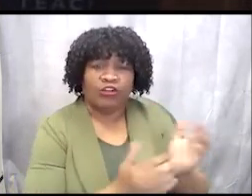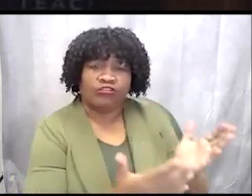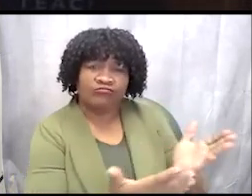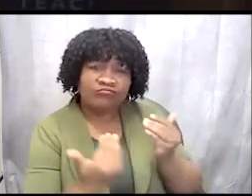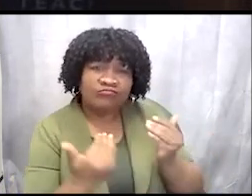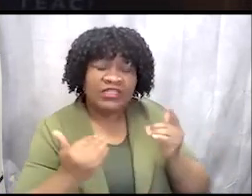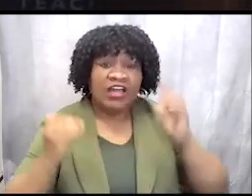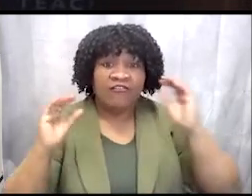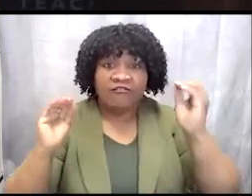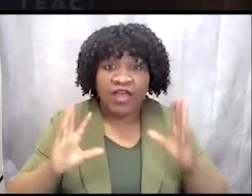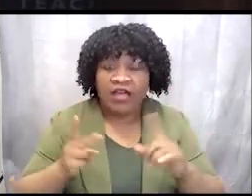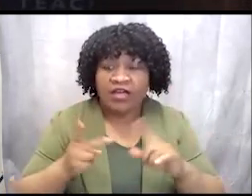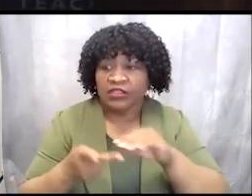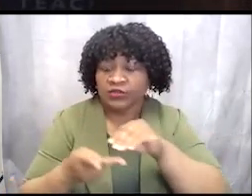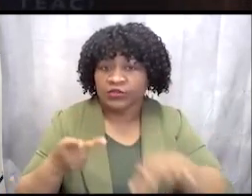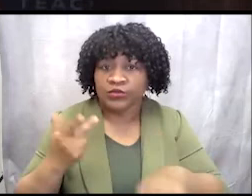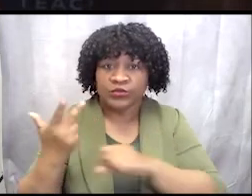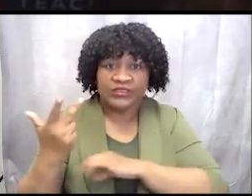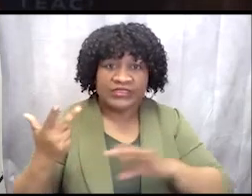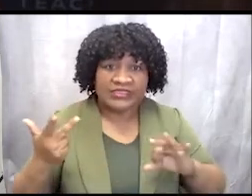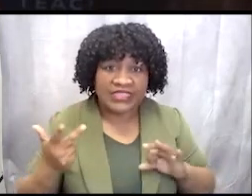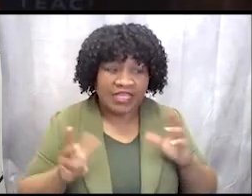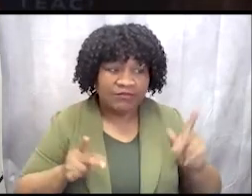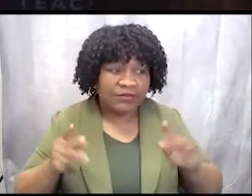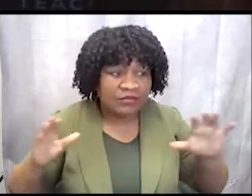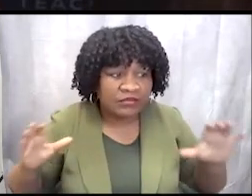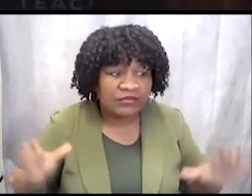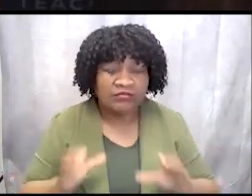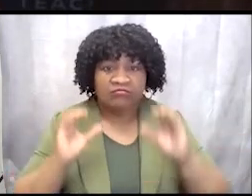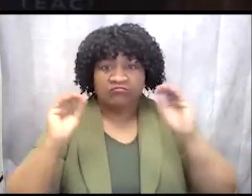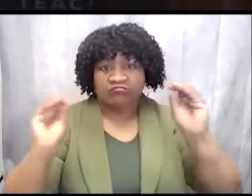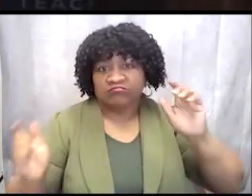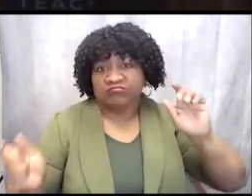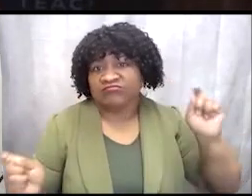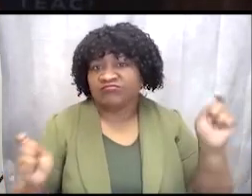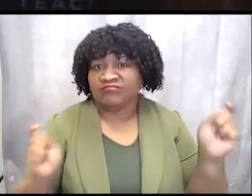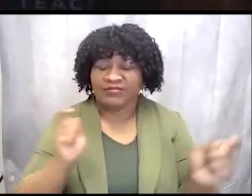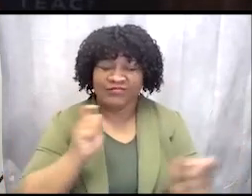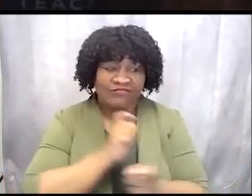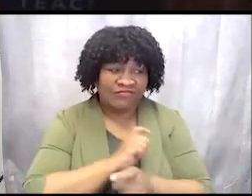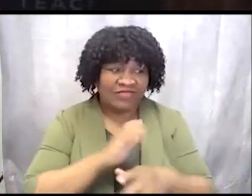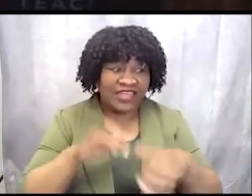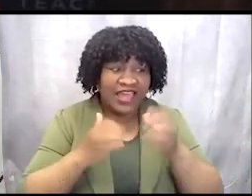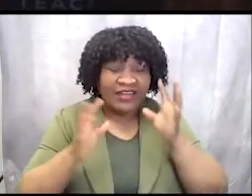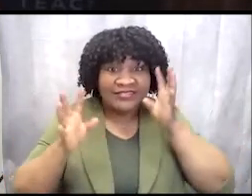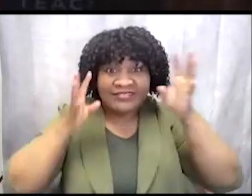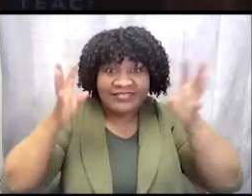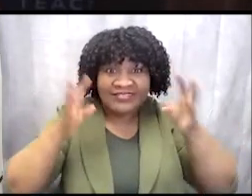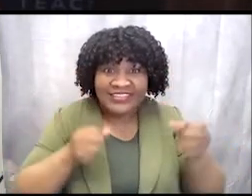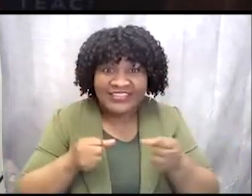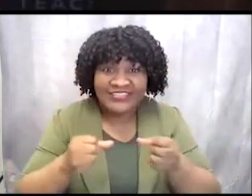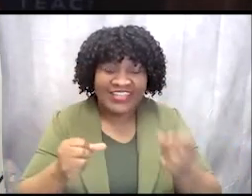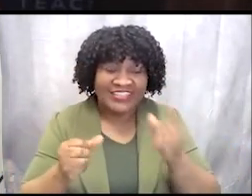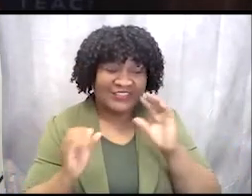Our faculty, students, and alumni pursue educational transformation through innovative strategies for teacher training